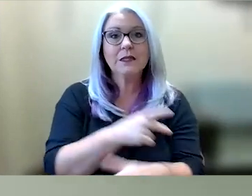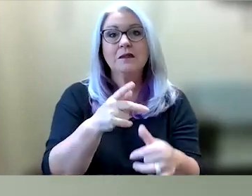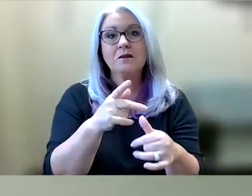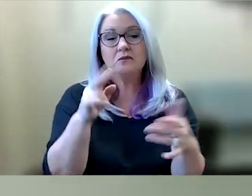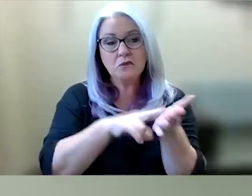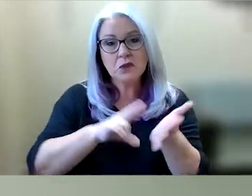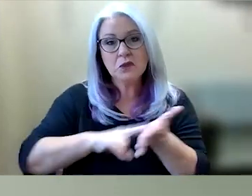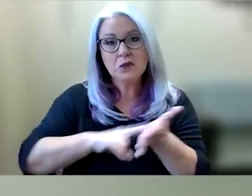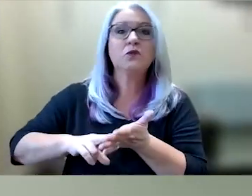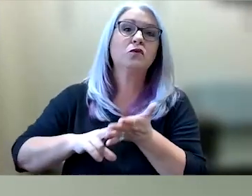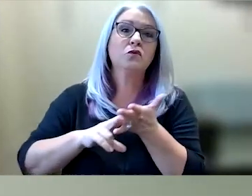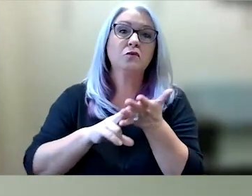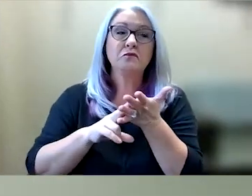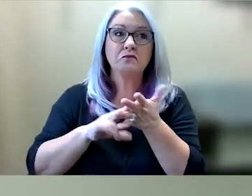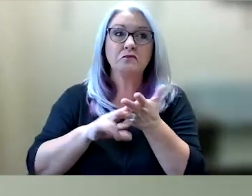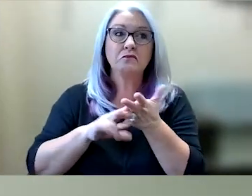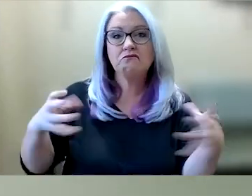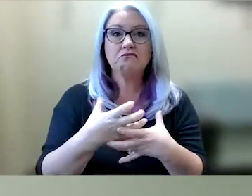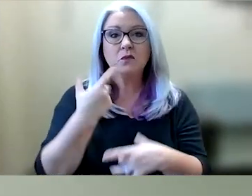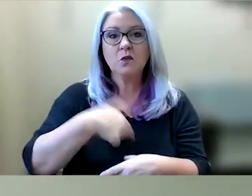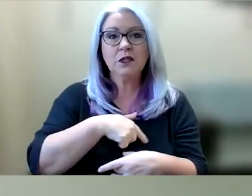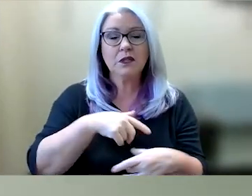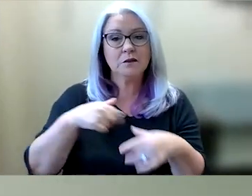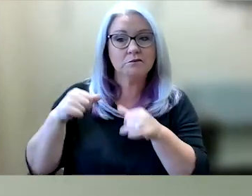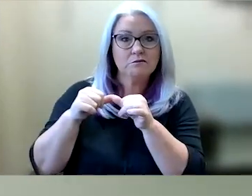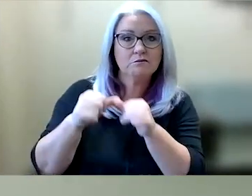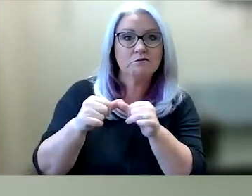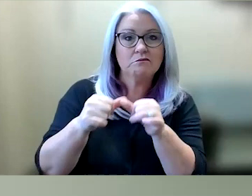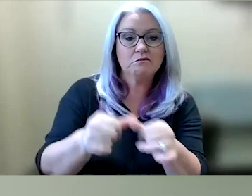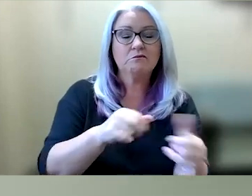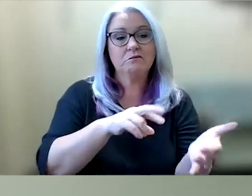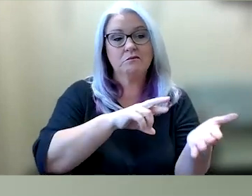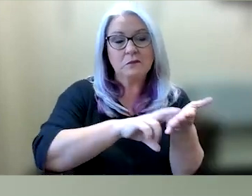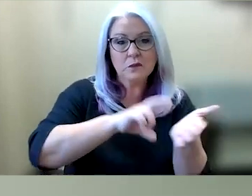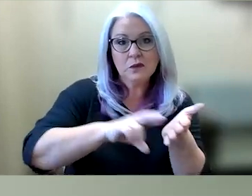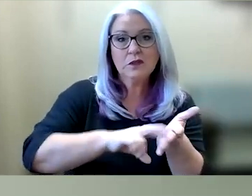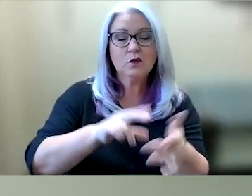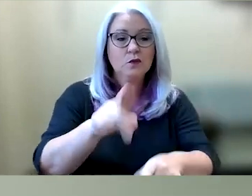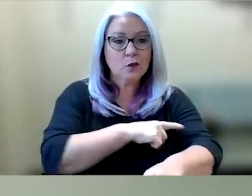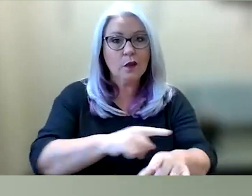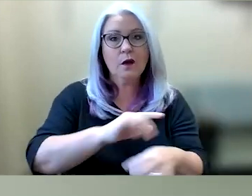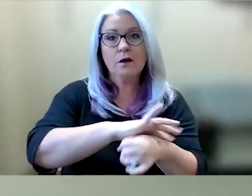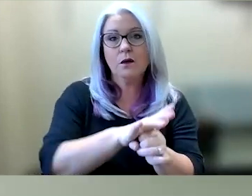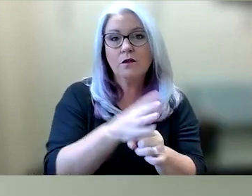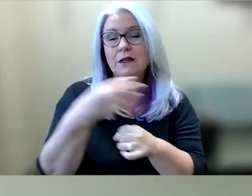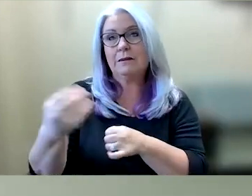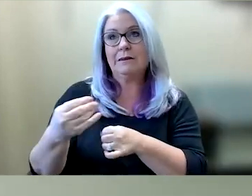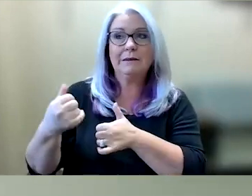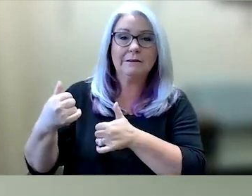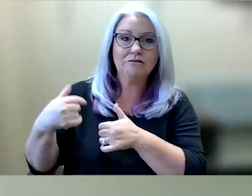COVID who conduct research on long COVID and advocate for people with long COVID and associated conditions. So we